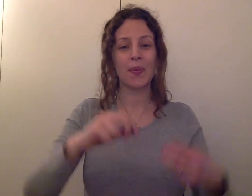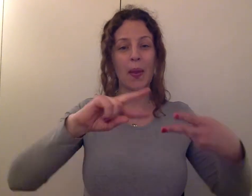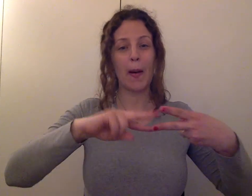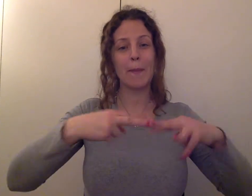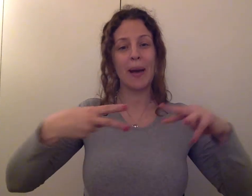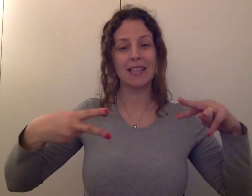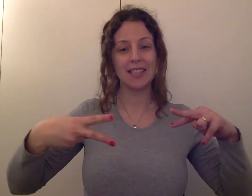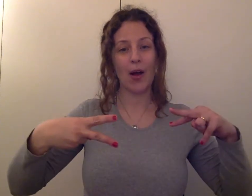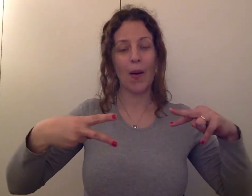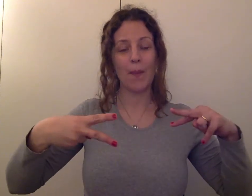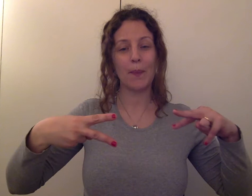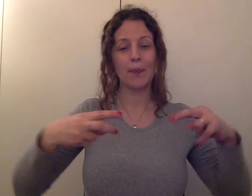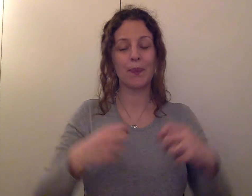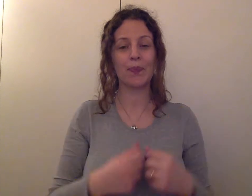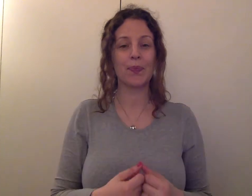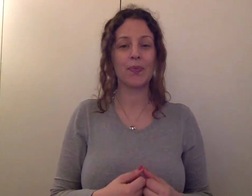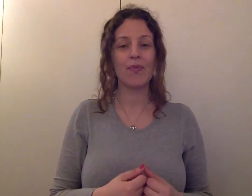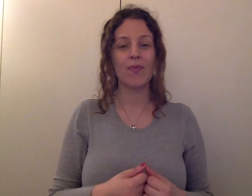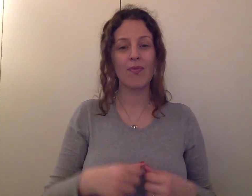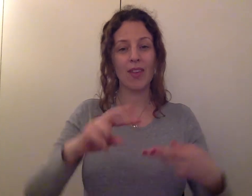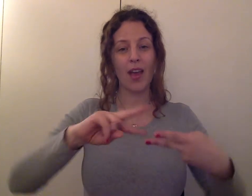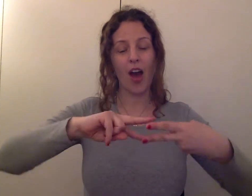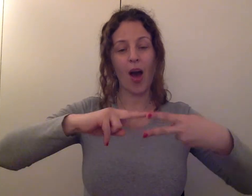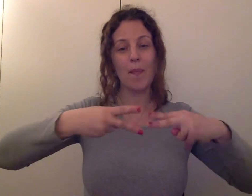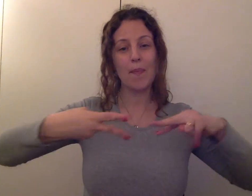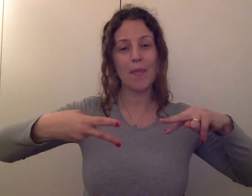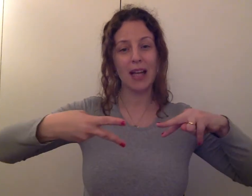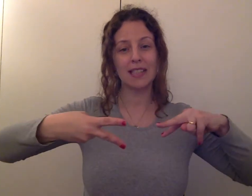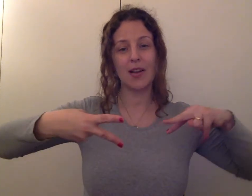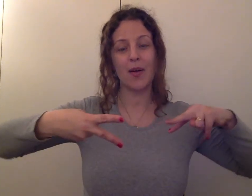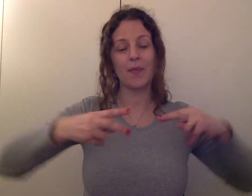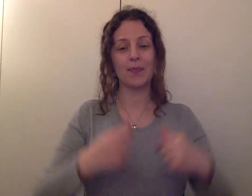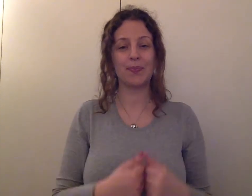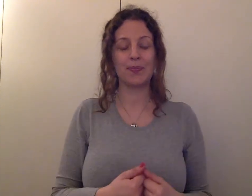PASTA